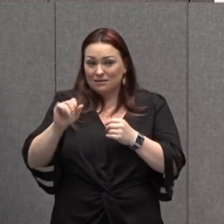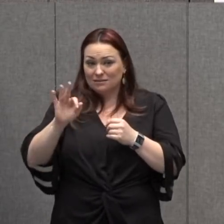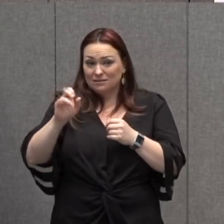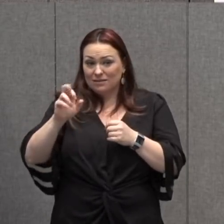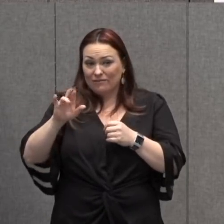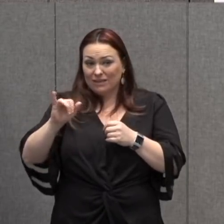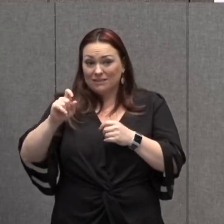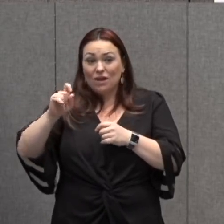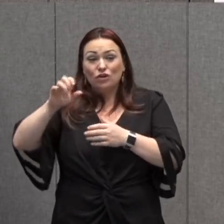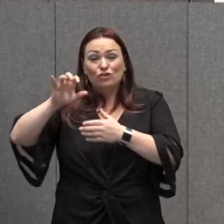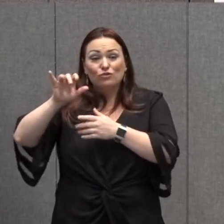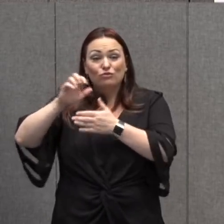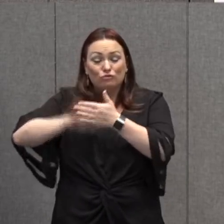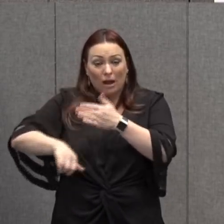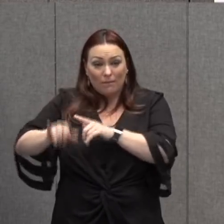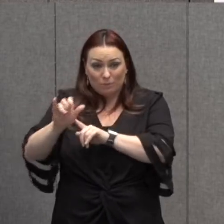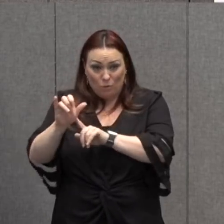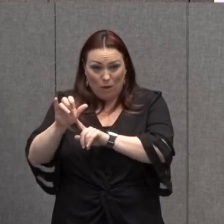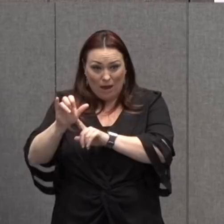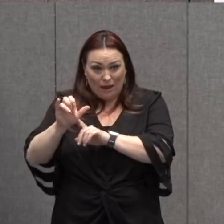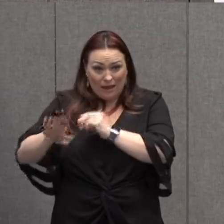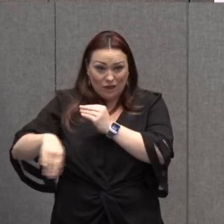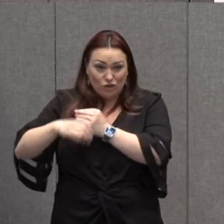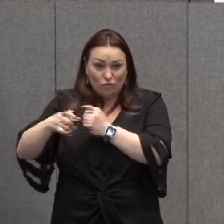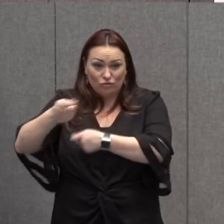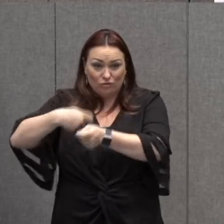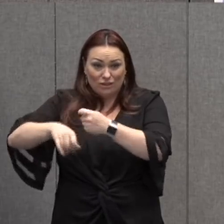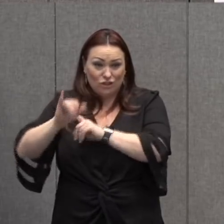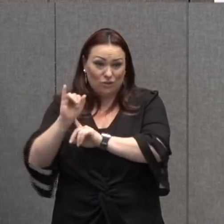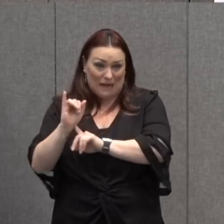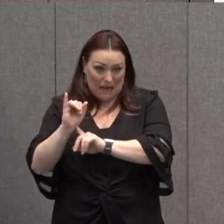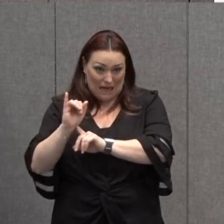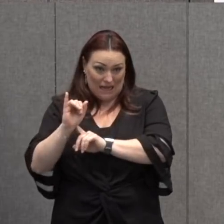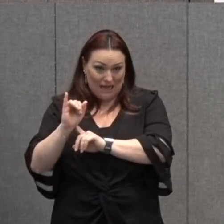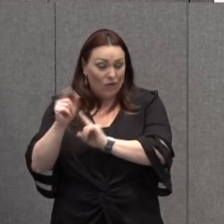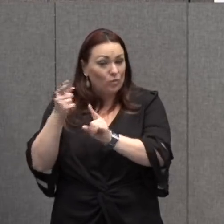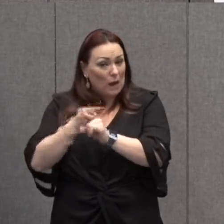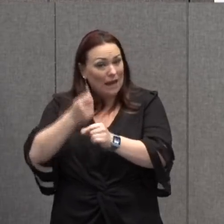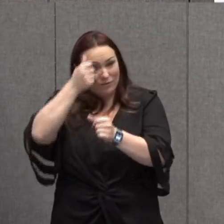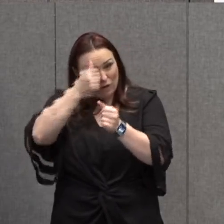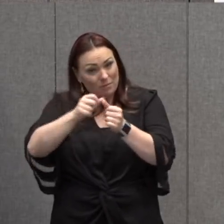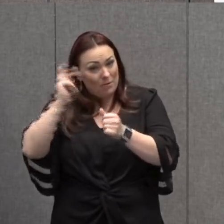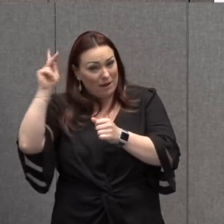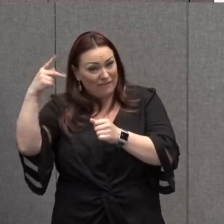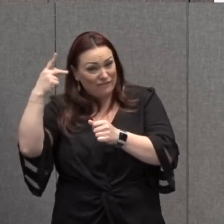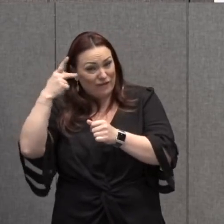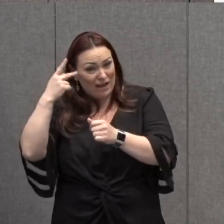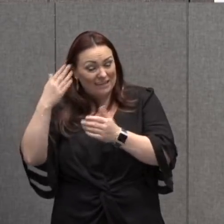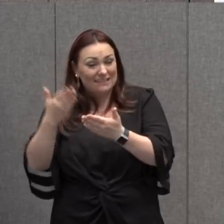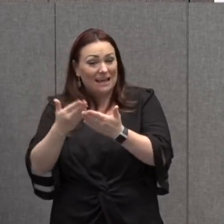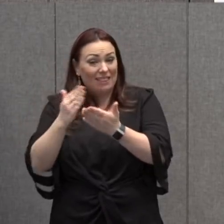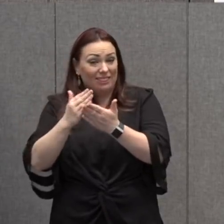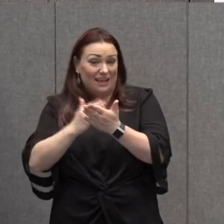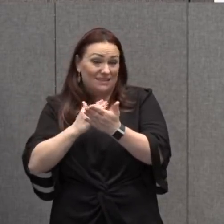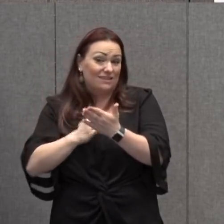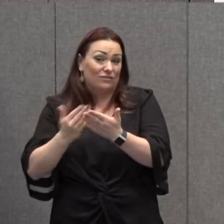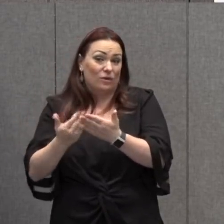Thinking back to those phonics lessons I learned back in the day. So this word, if it was just this with a Y,